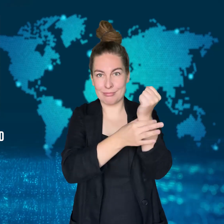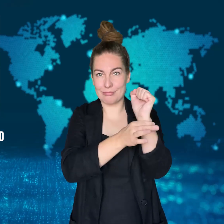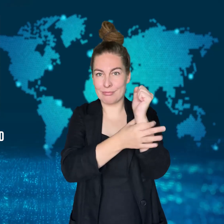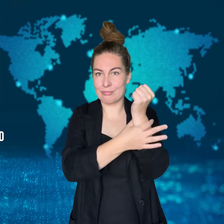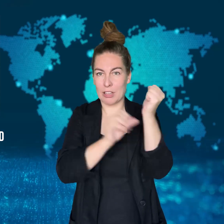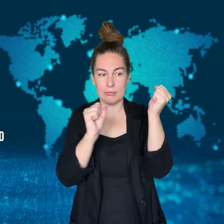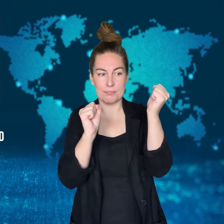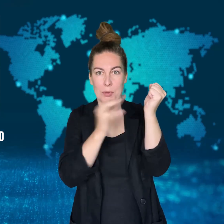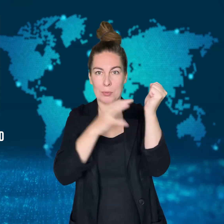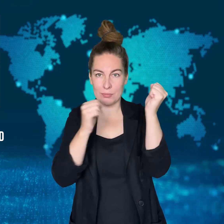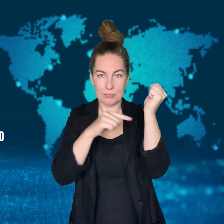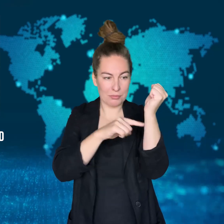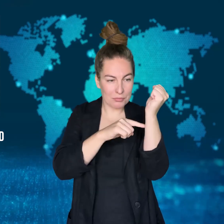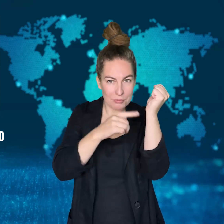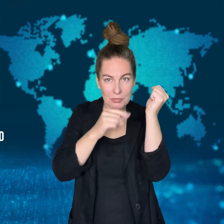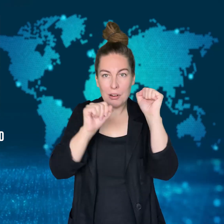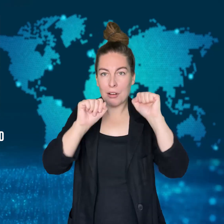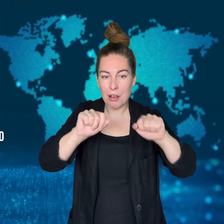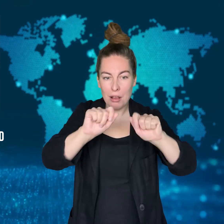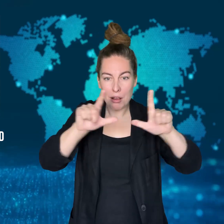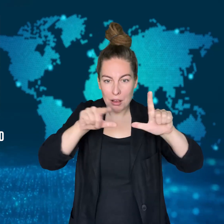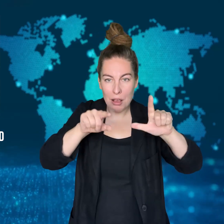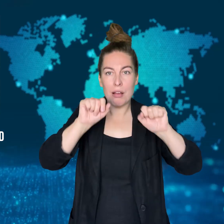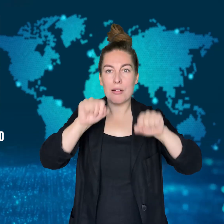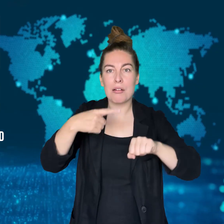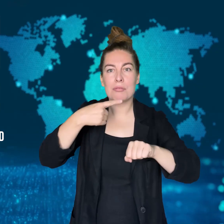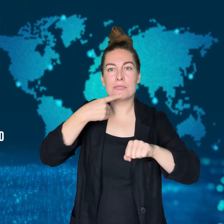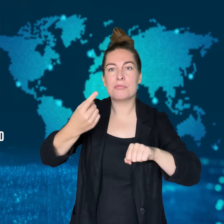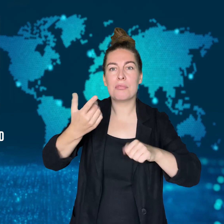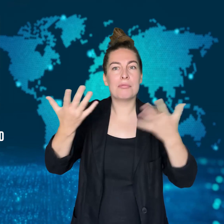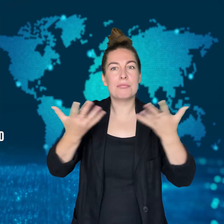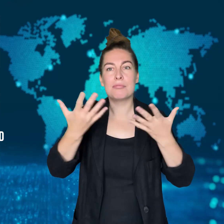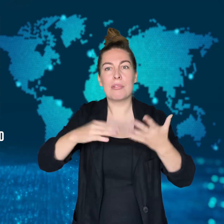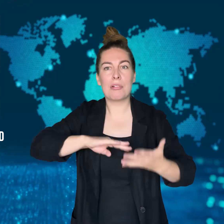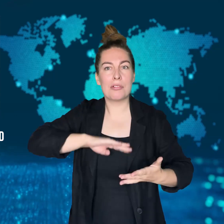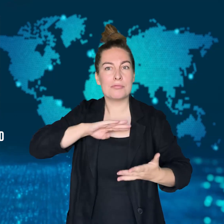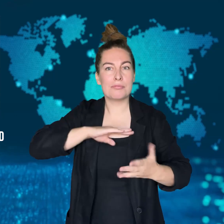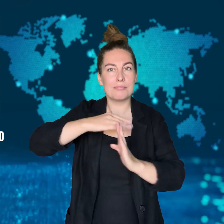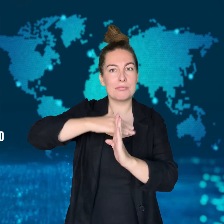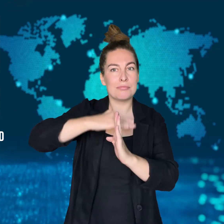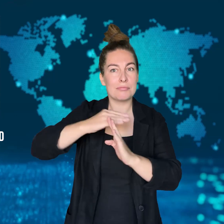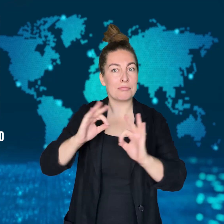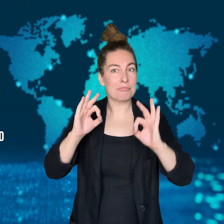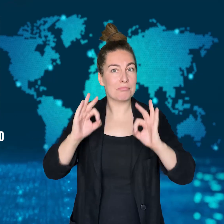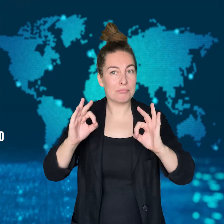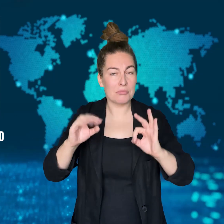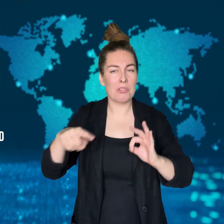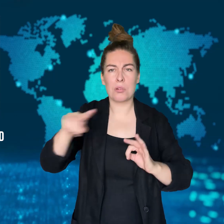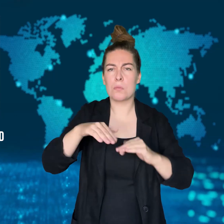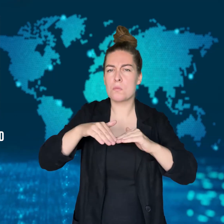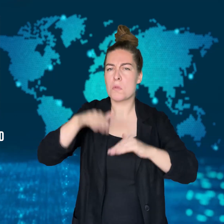and they were thought to be over 18.